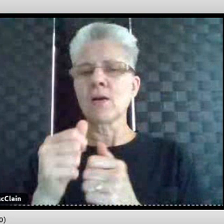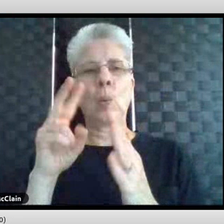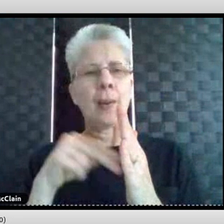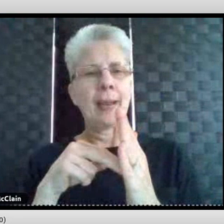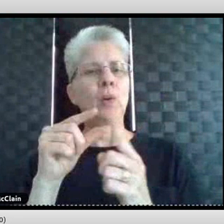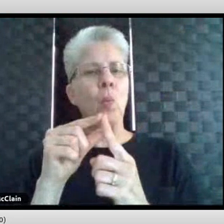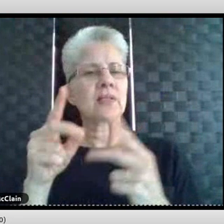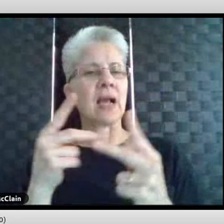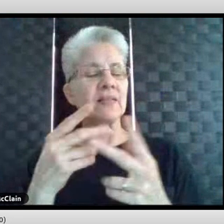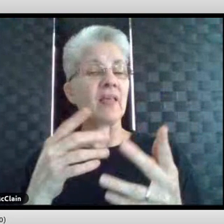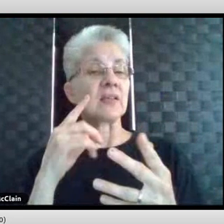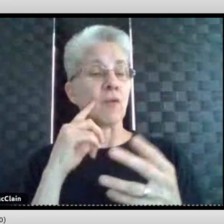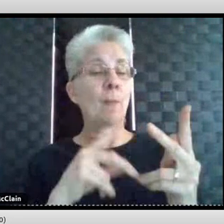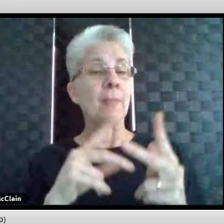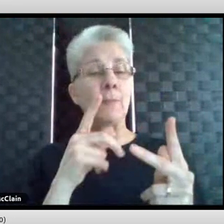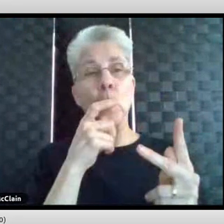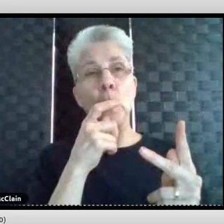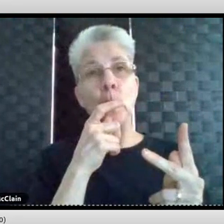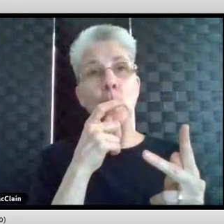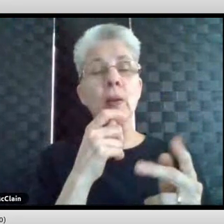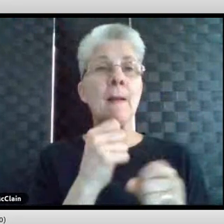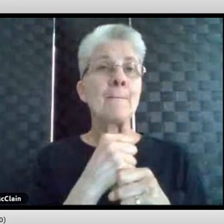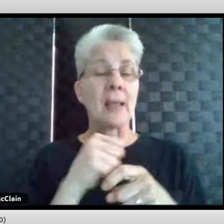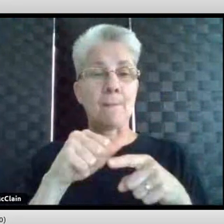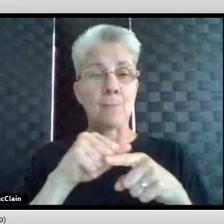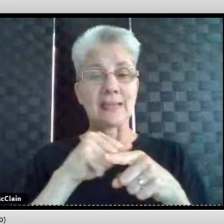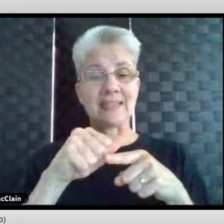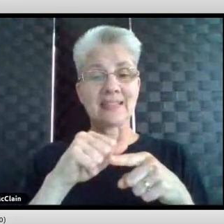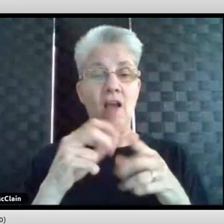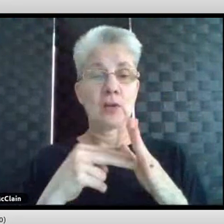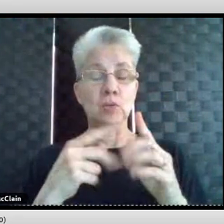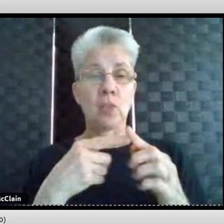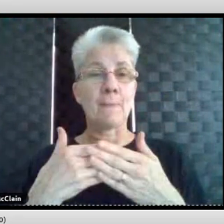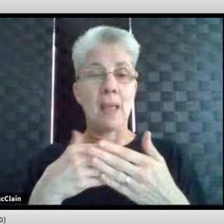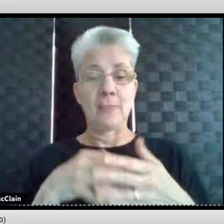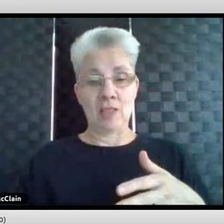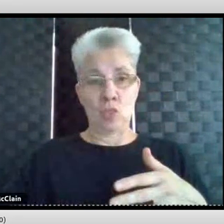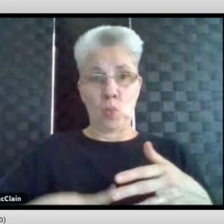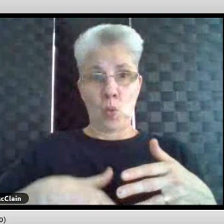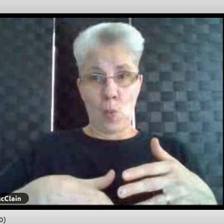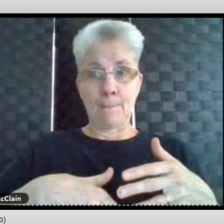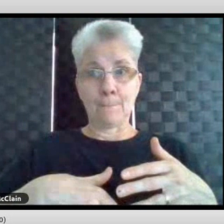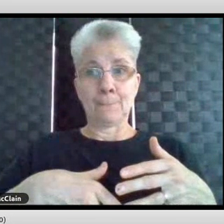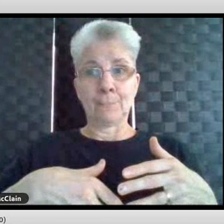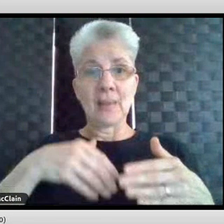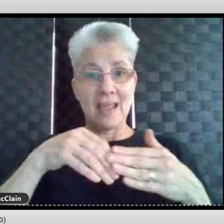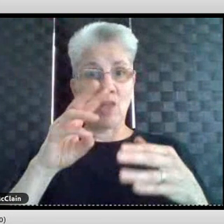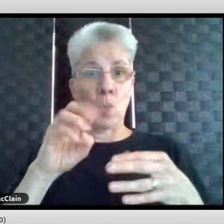I'd even heard of people who make a practice of reading to the baby in the womb, because -- I think it's called "Babble."